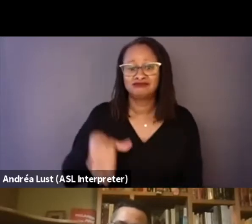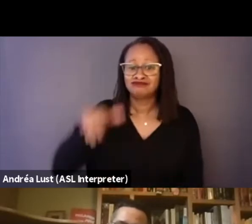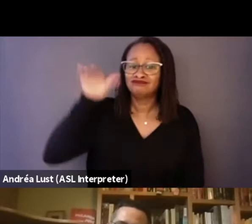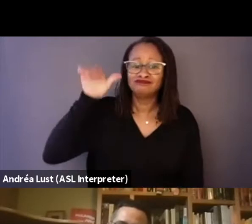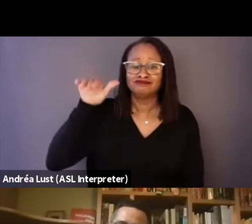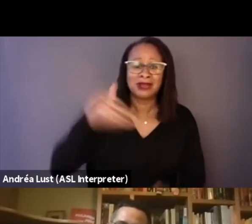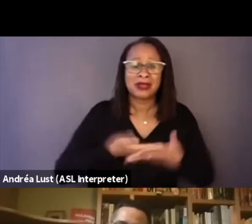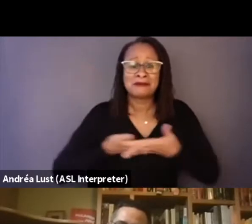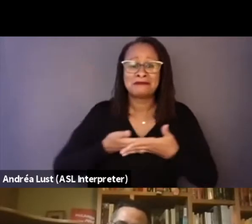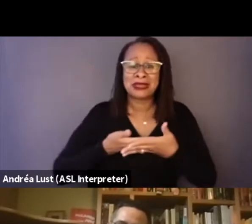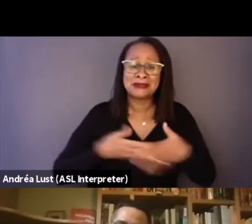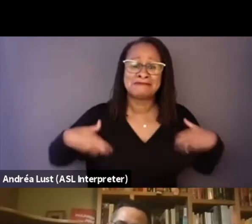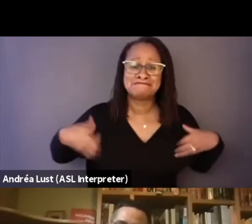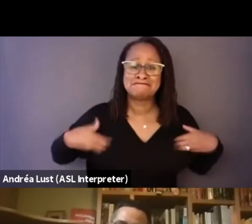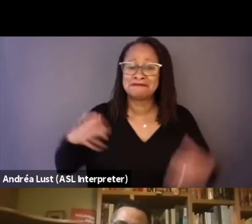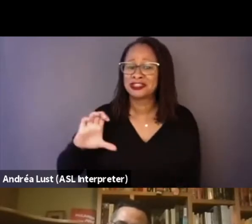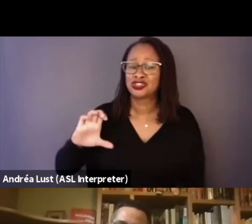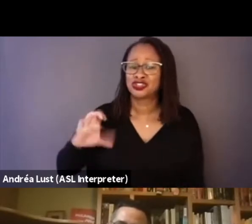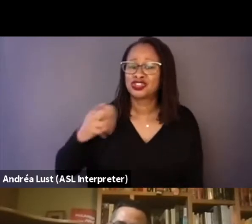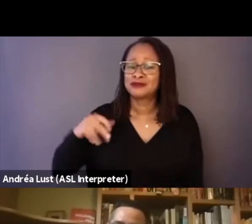Anyway, can you talk a little bit about what drove you to the story?